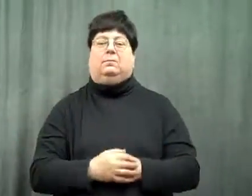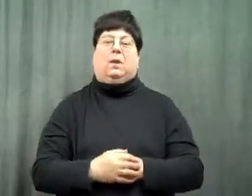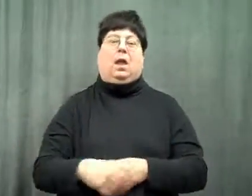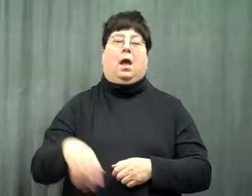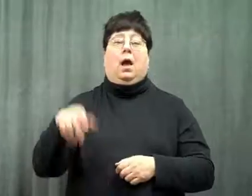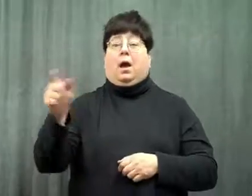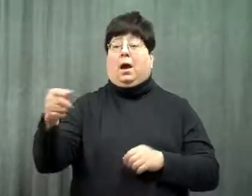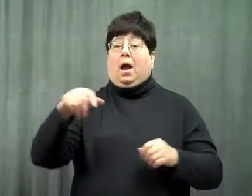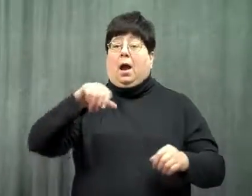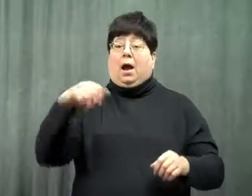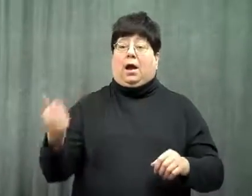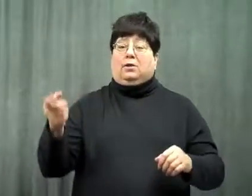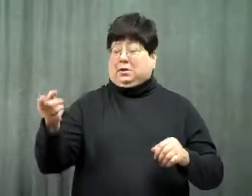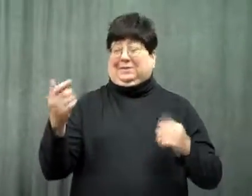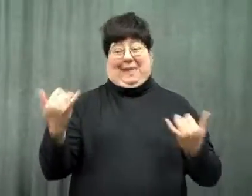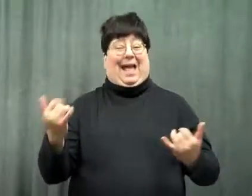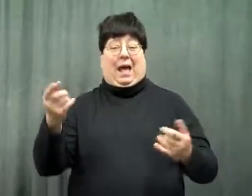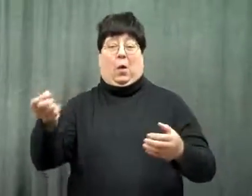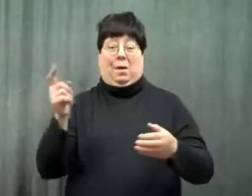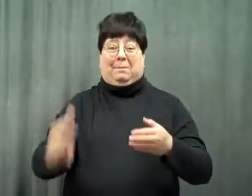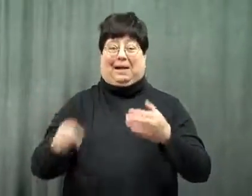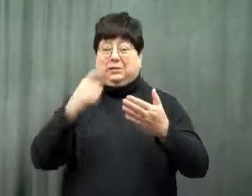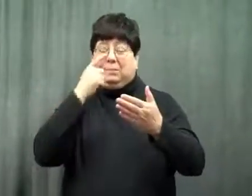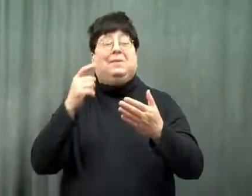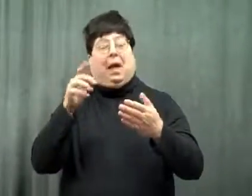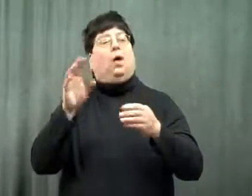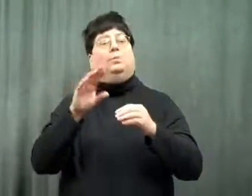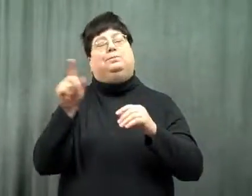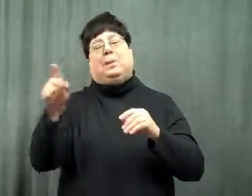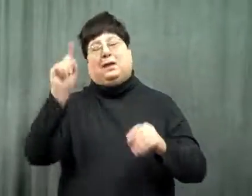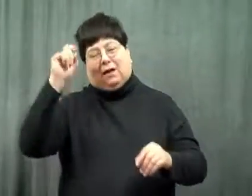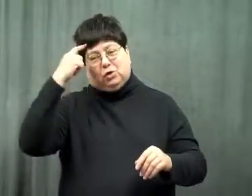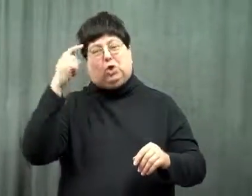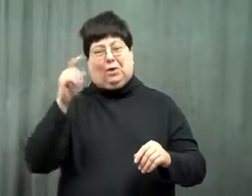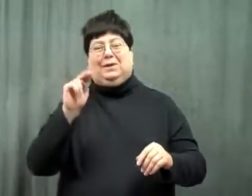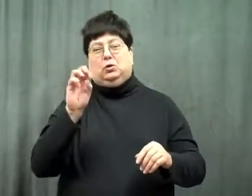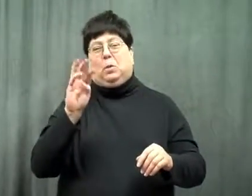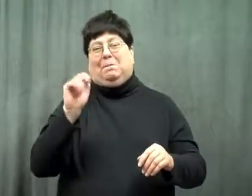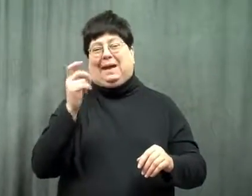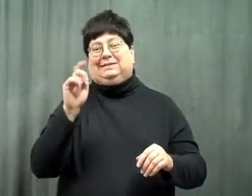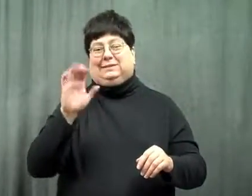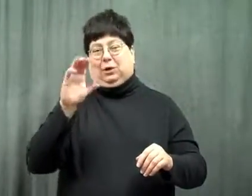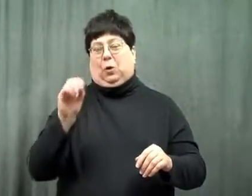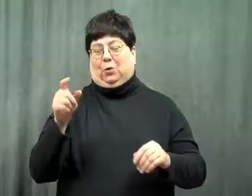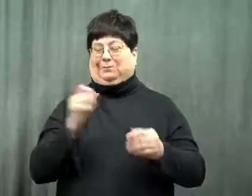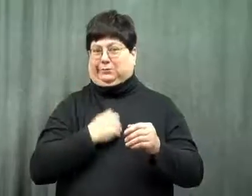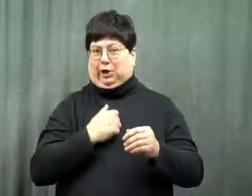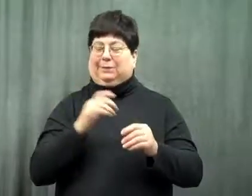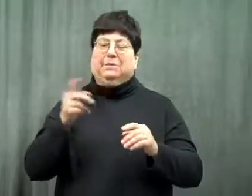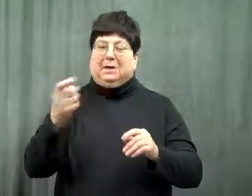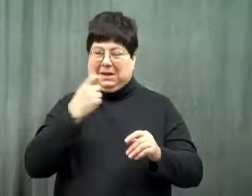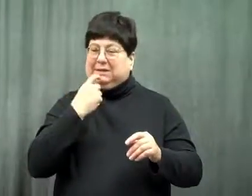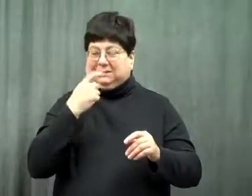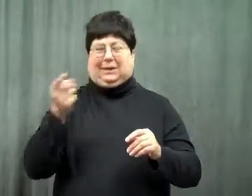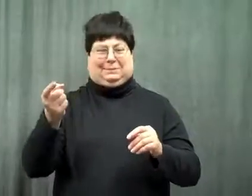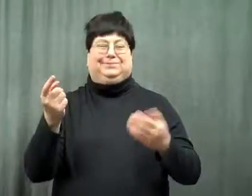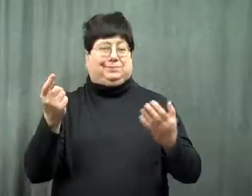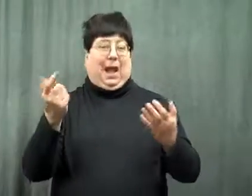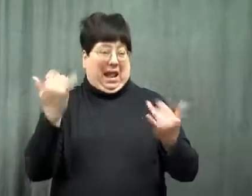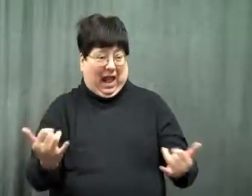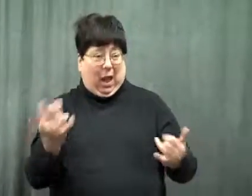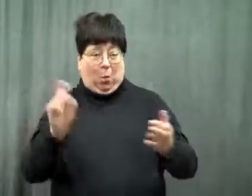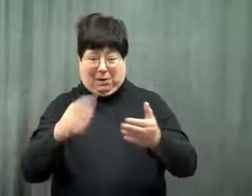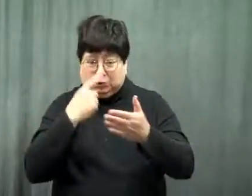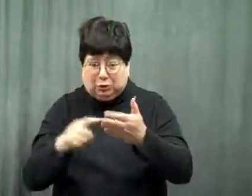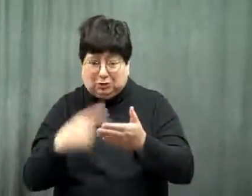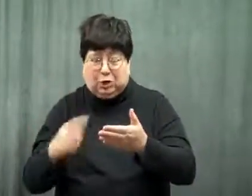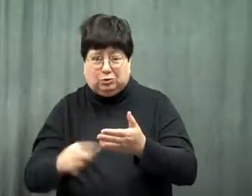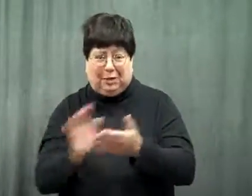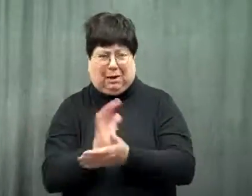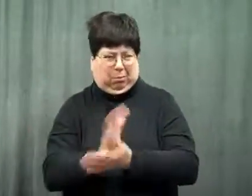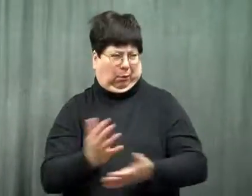Now, oh the governor of New Mexico, sorry, said, "We are checking papers now?